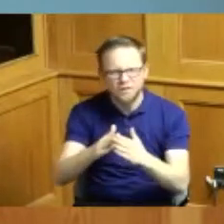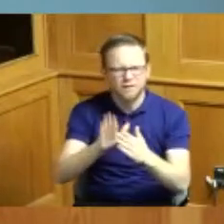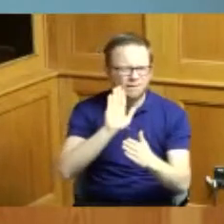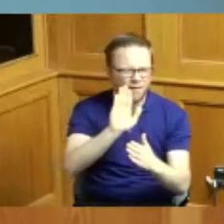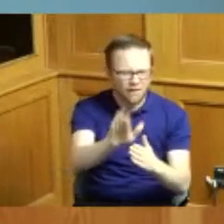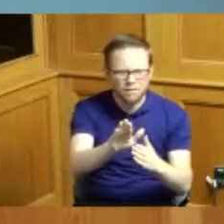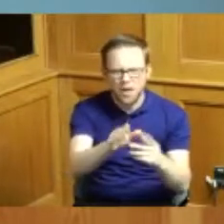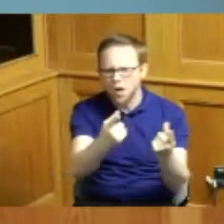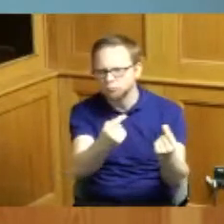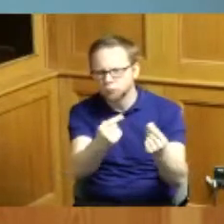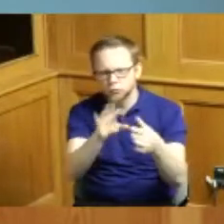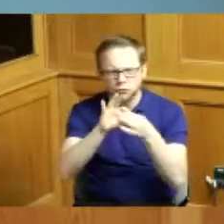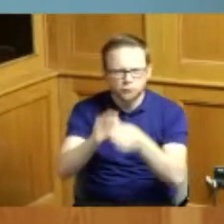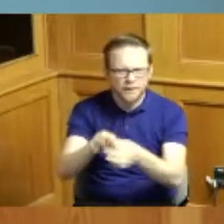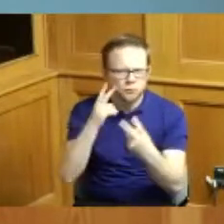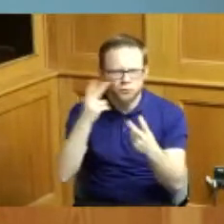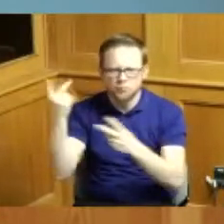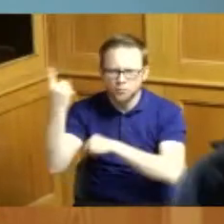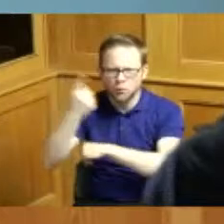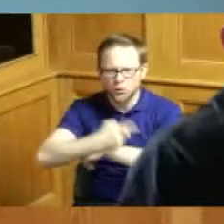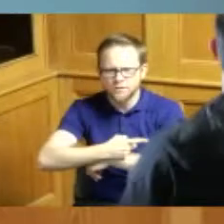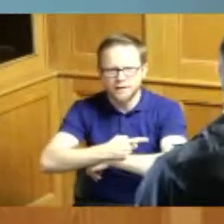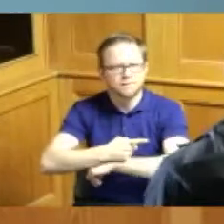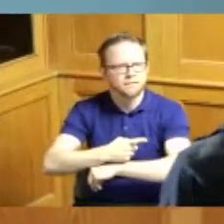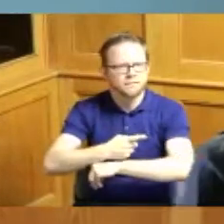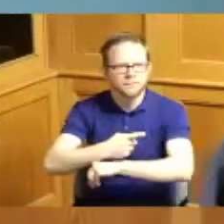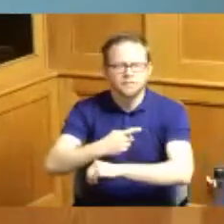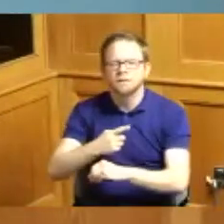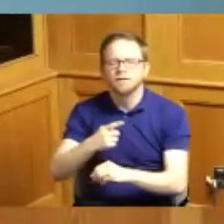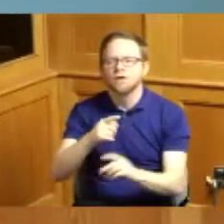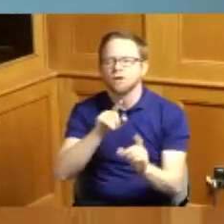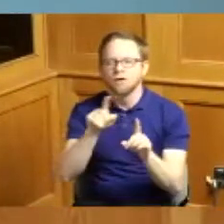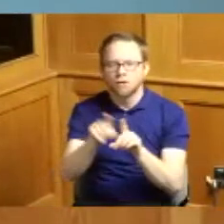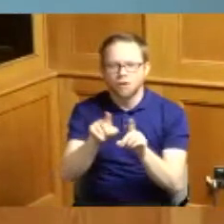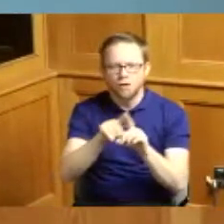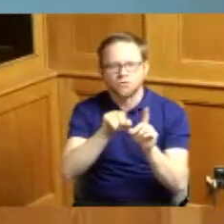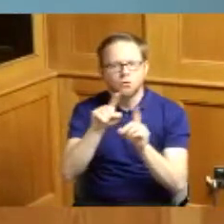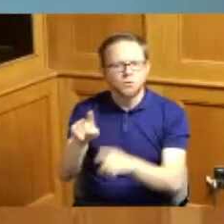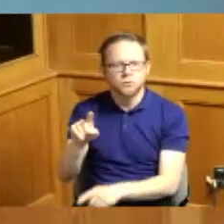the county and in the city I also attended on Monday the Blue Ash Memorial Day parade